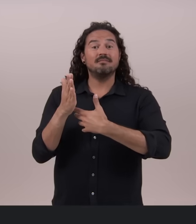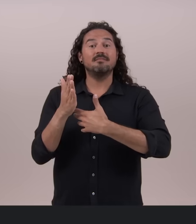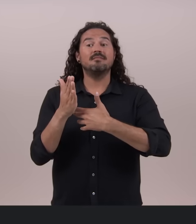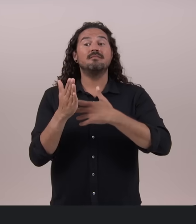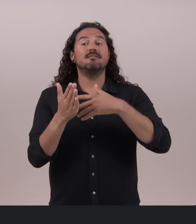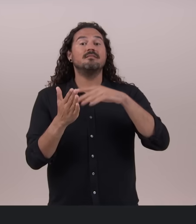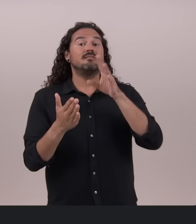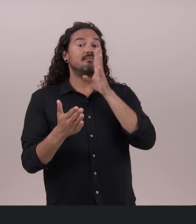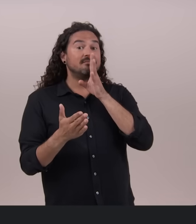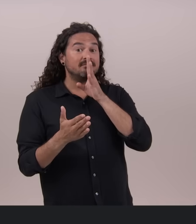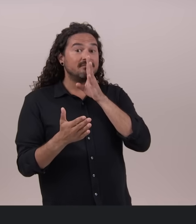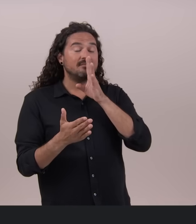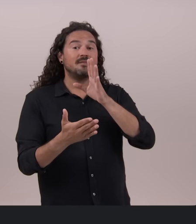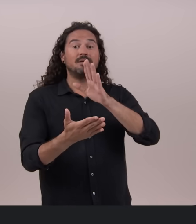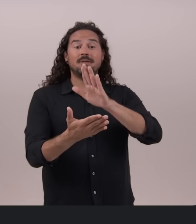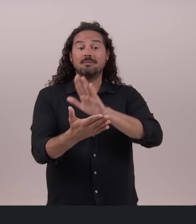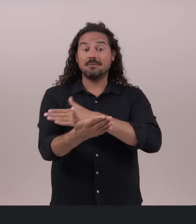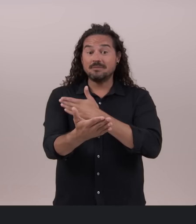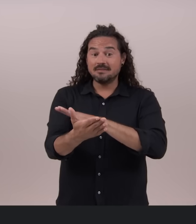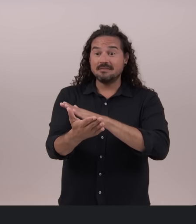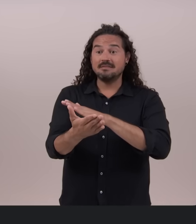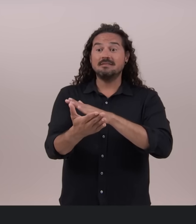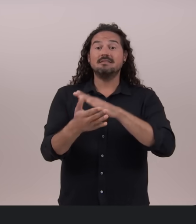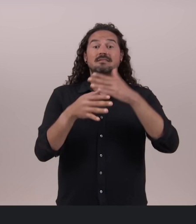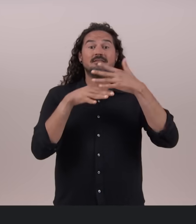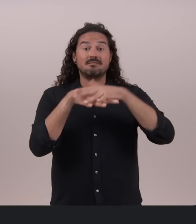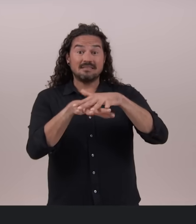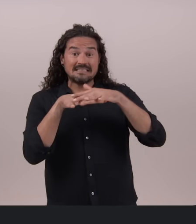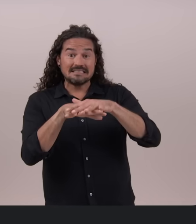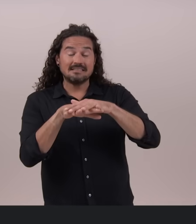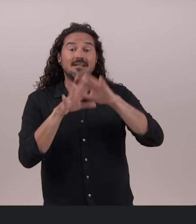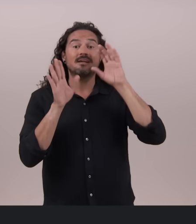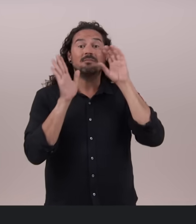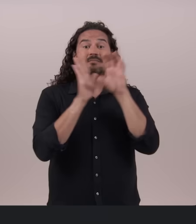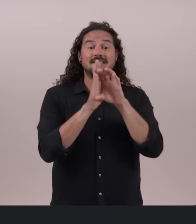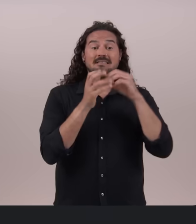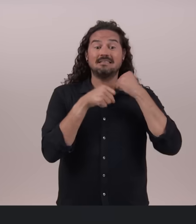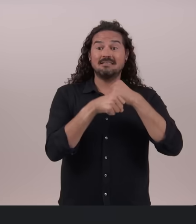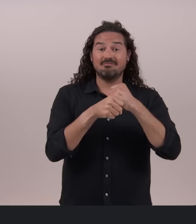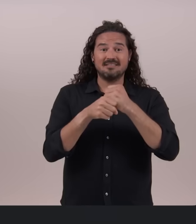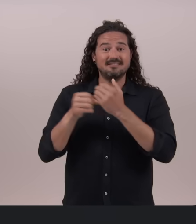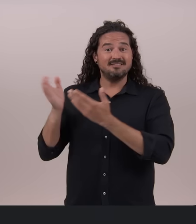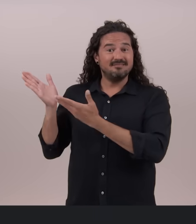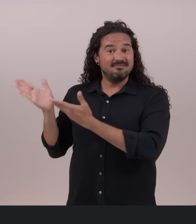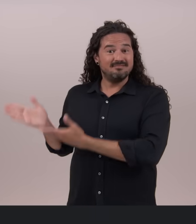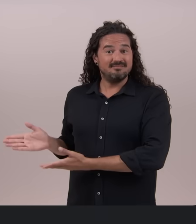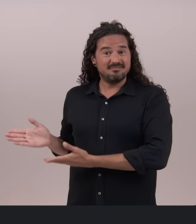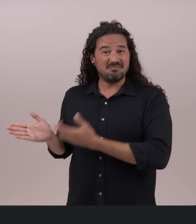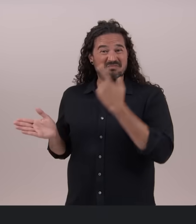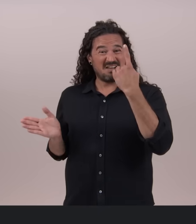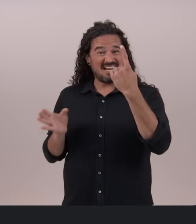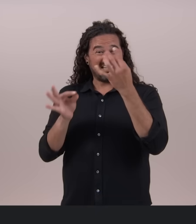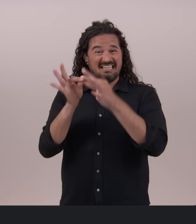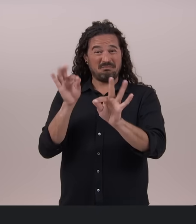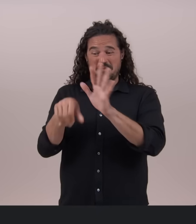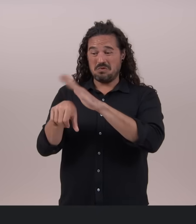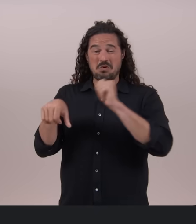generation completed, all from one API call. The playground in AI Studio is great to see what Gemini models